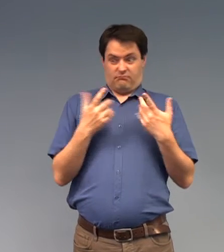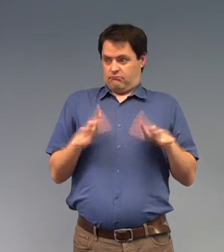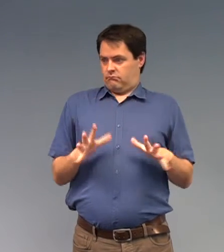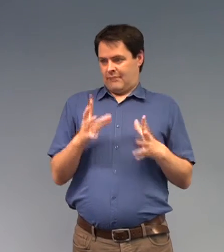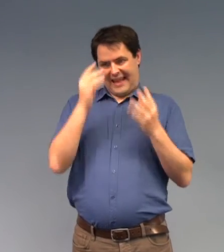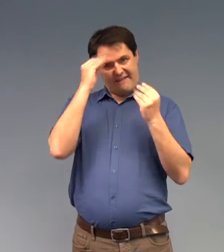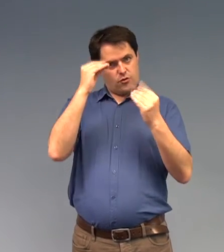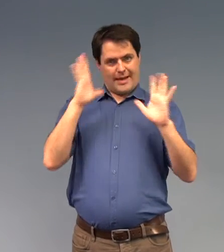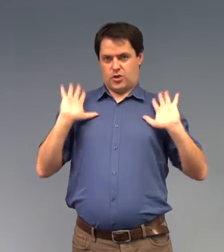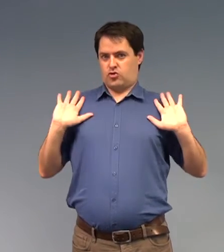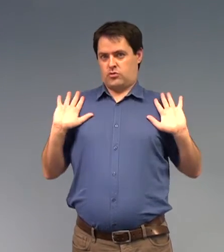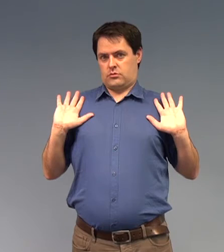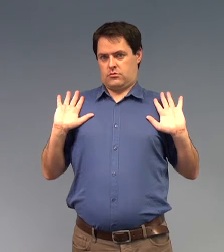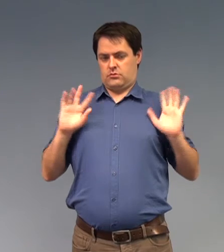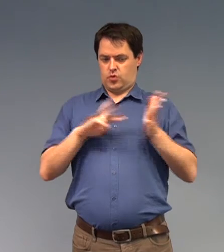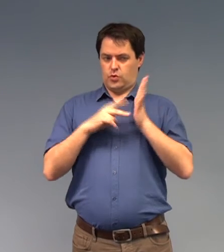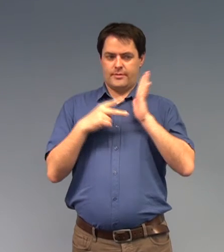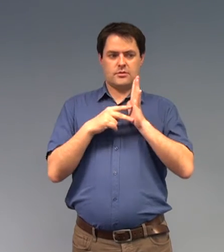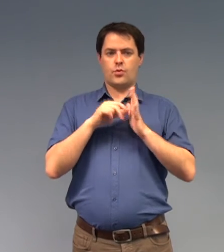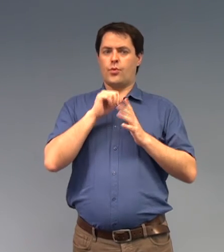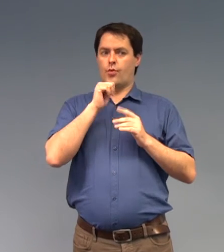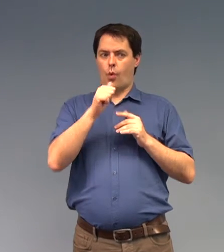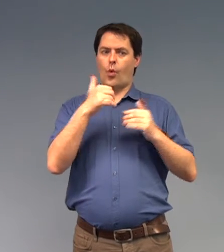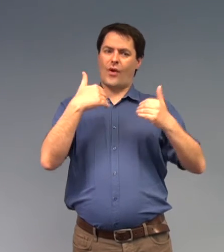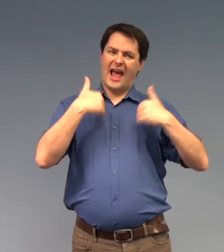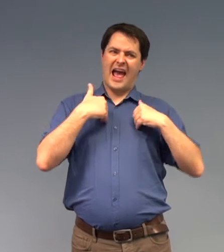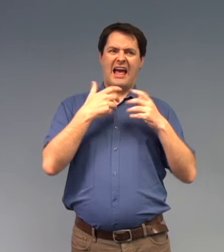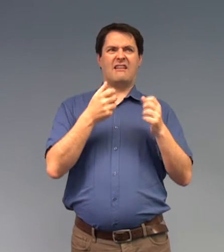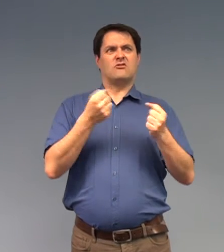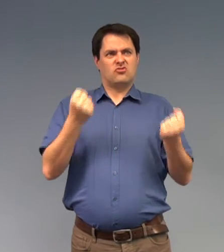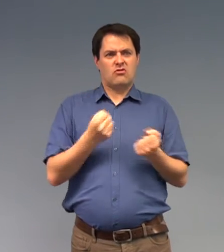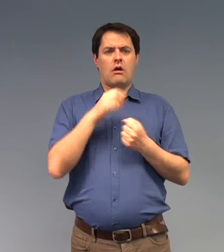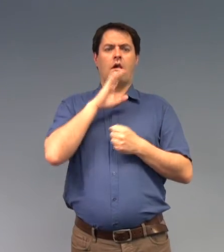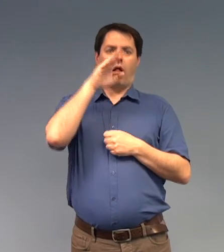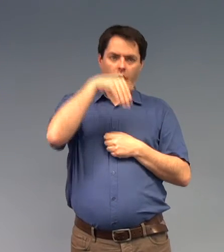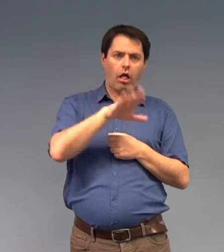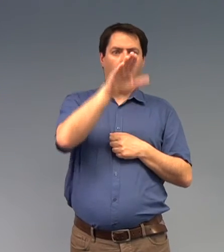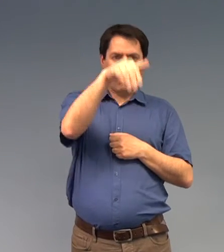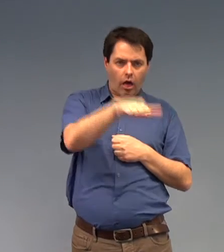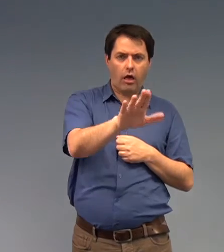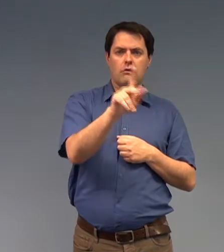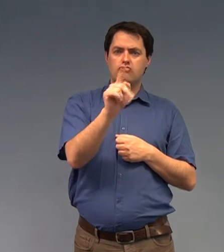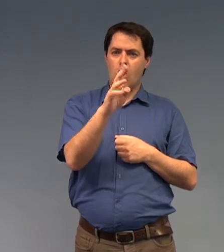One of the reasons I chose the news is because it's just about information.